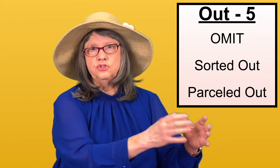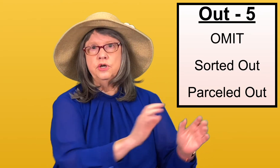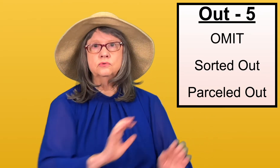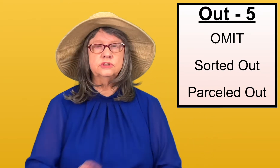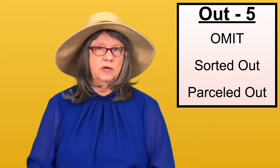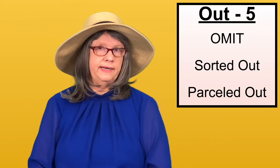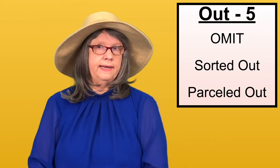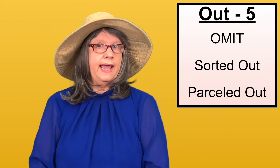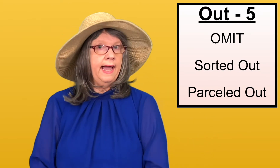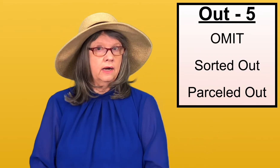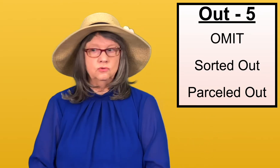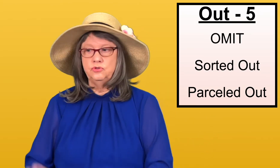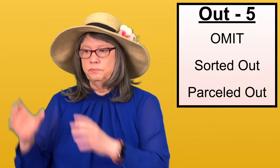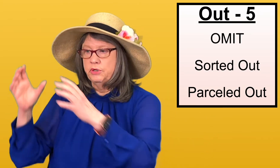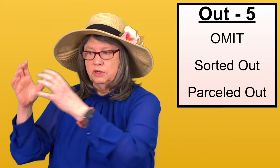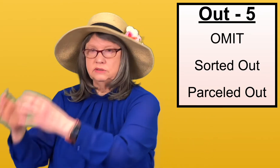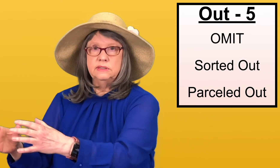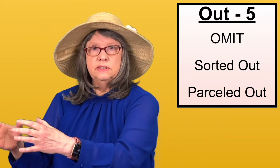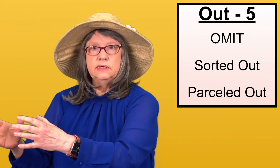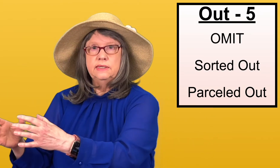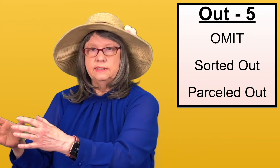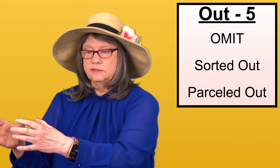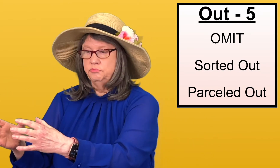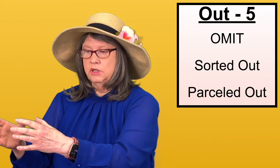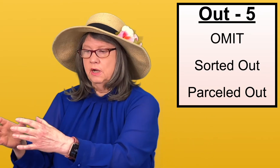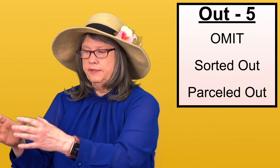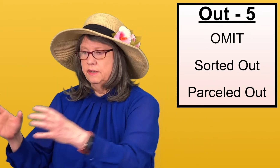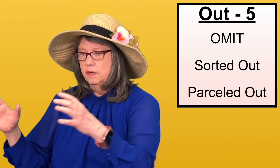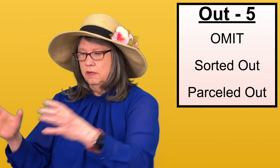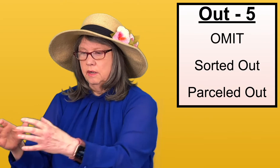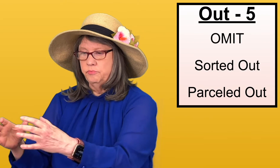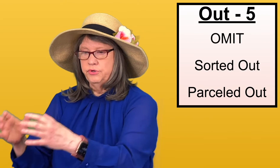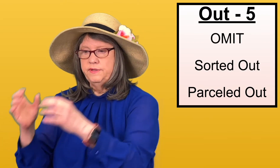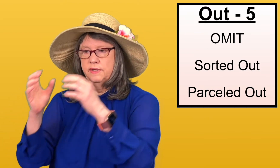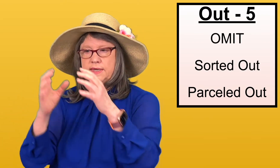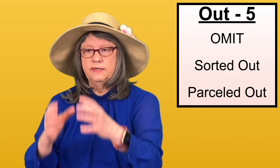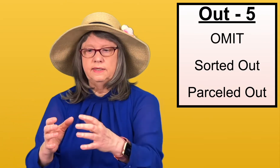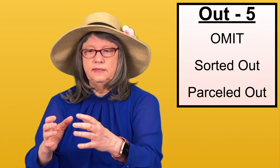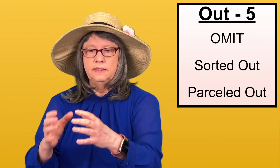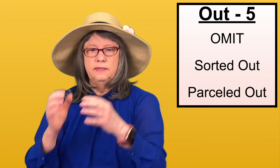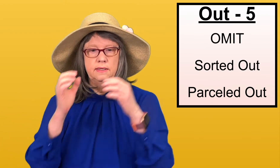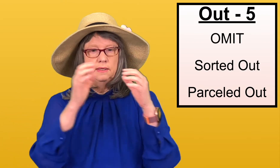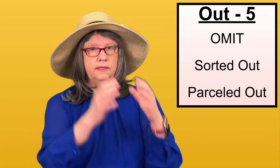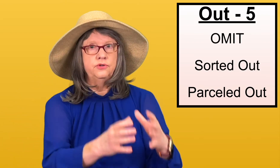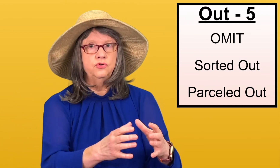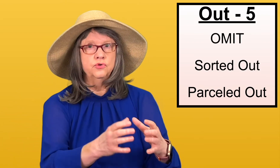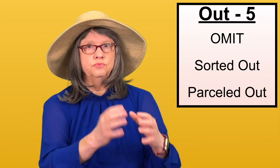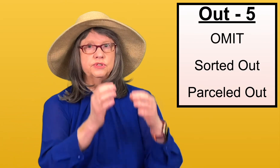don't sign OUT, because it's implied. Putting the candy into groups.